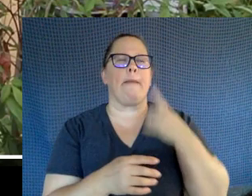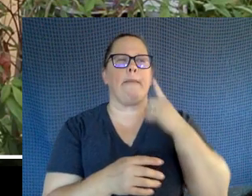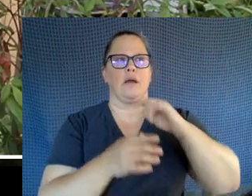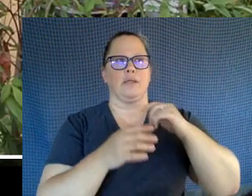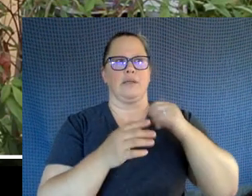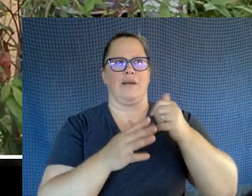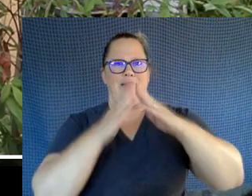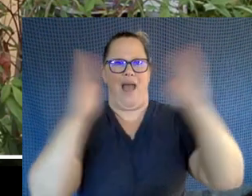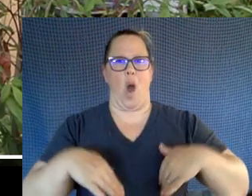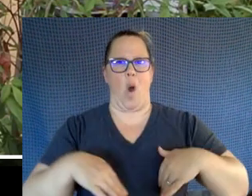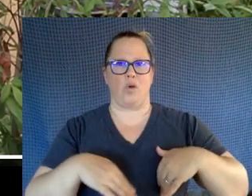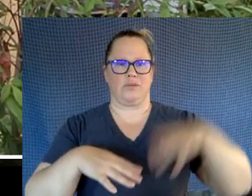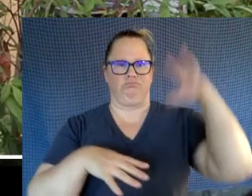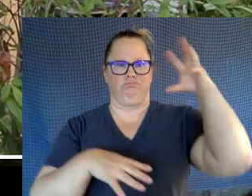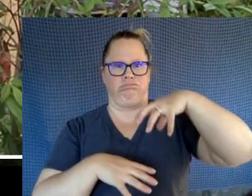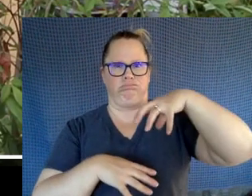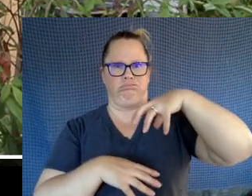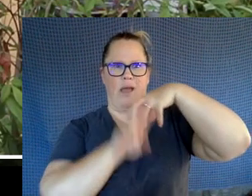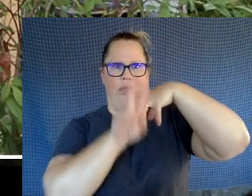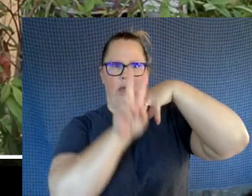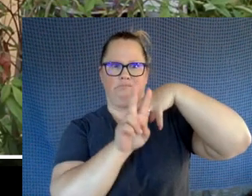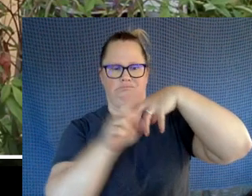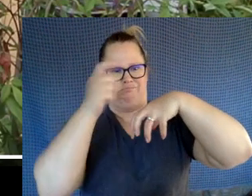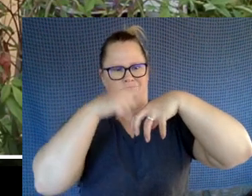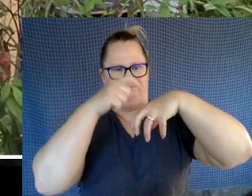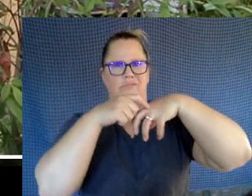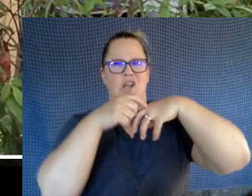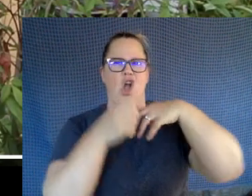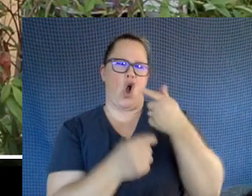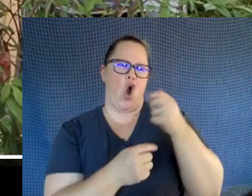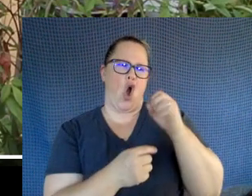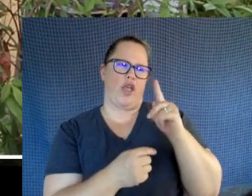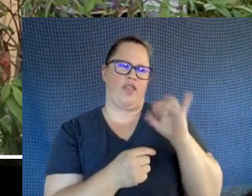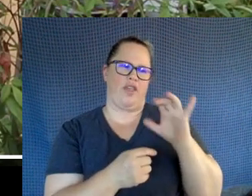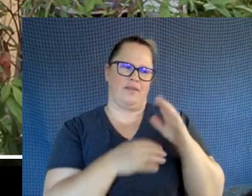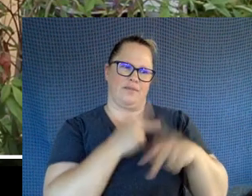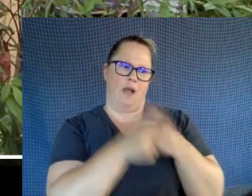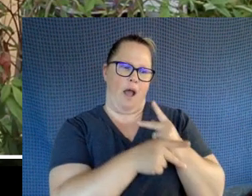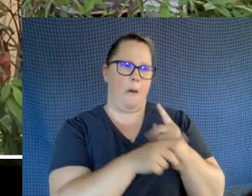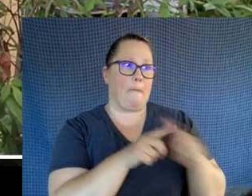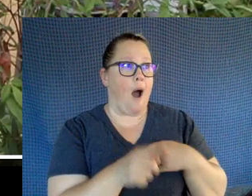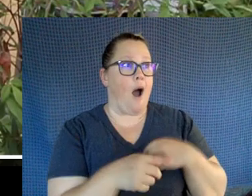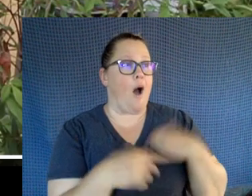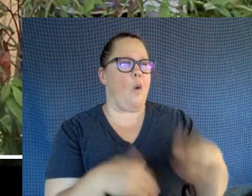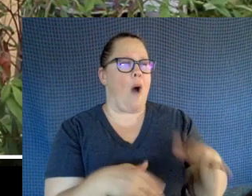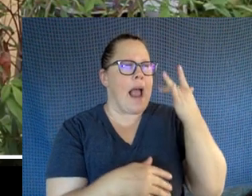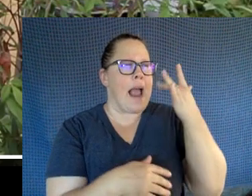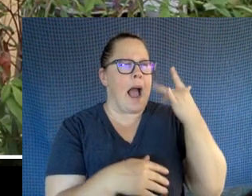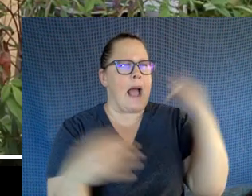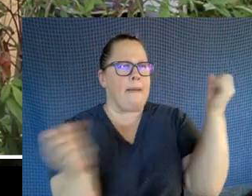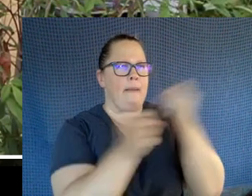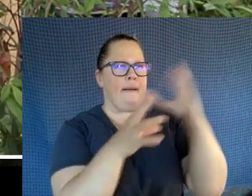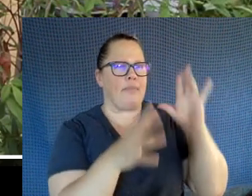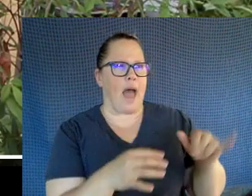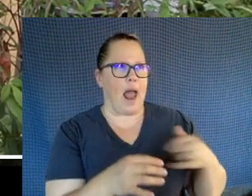Well I was really excited about is when I saw this new version of American